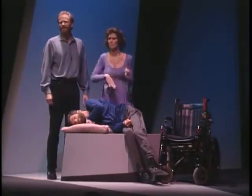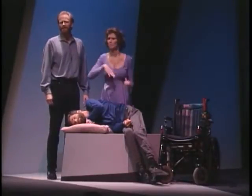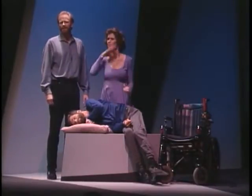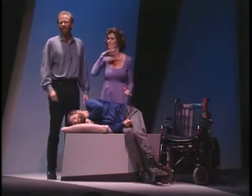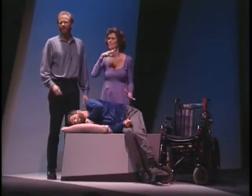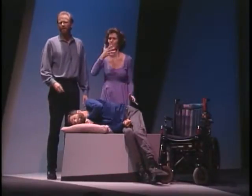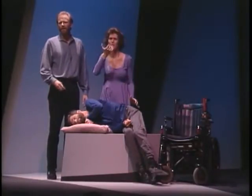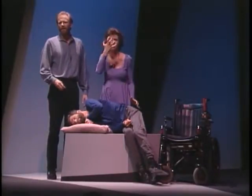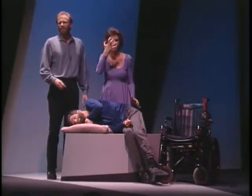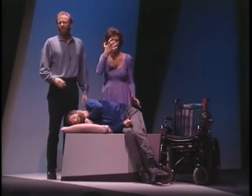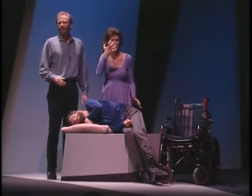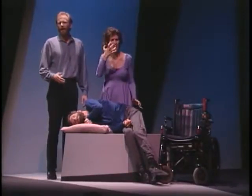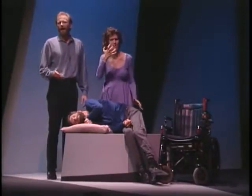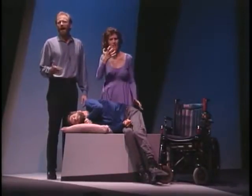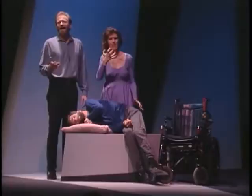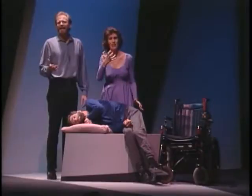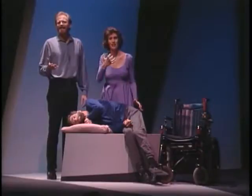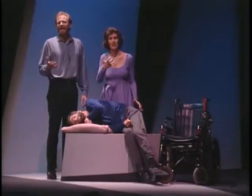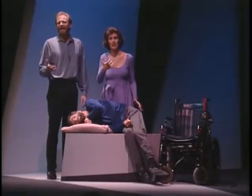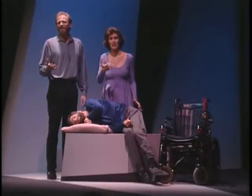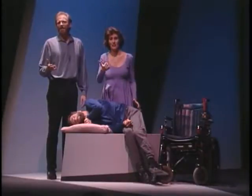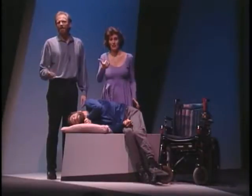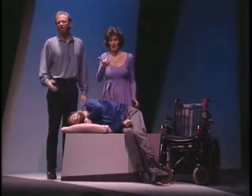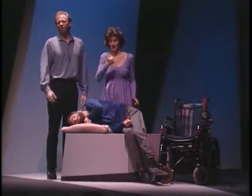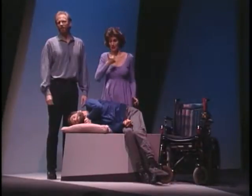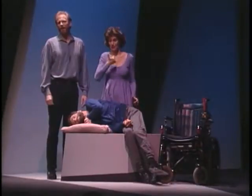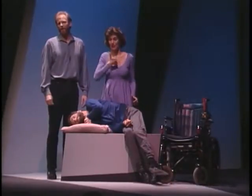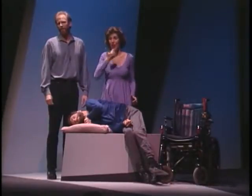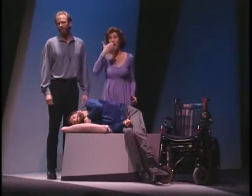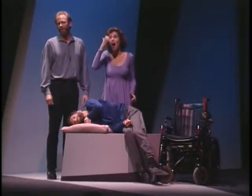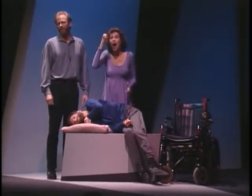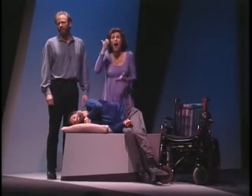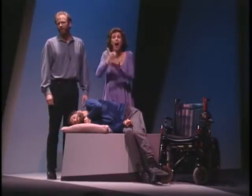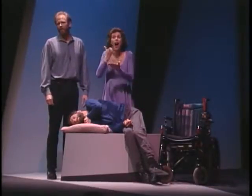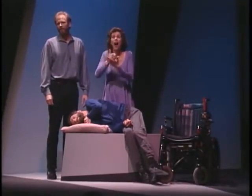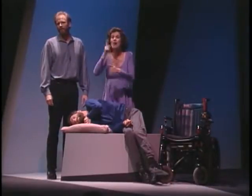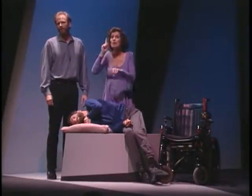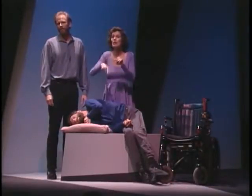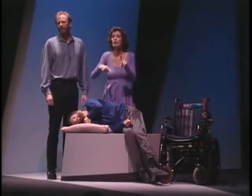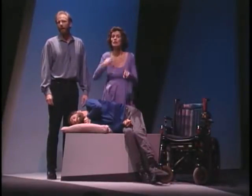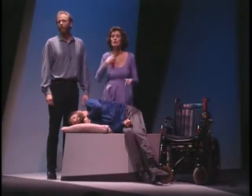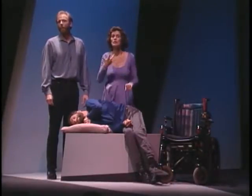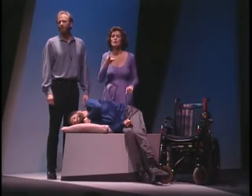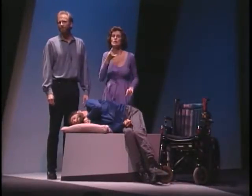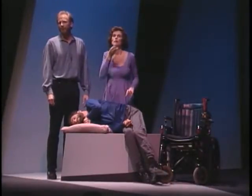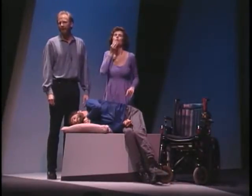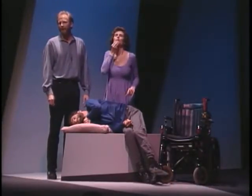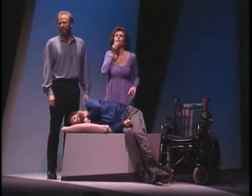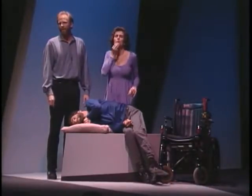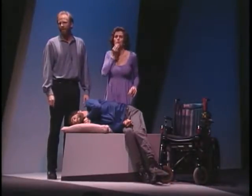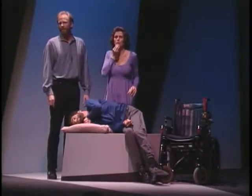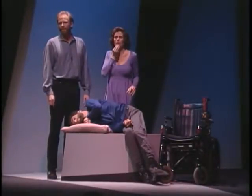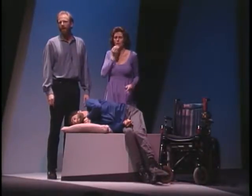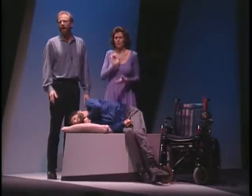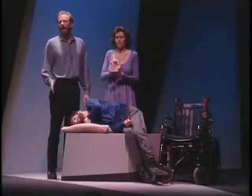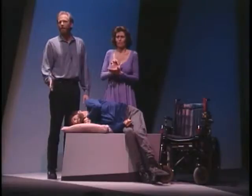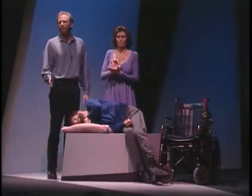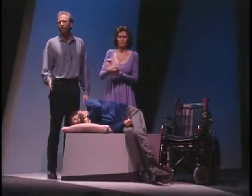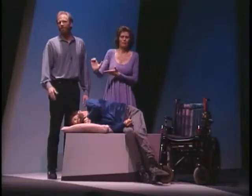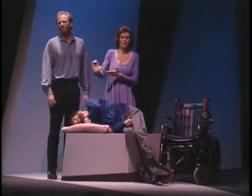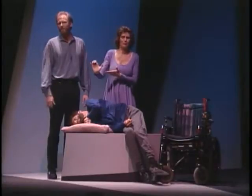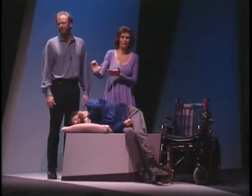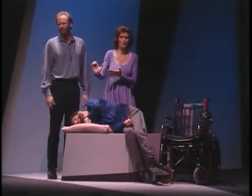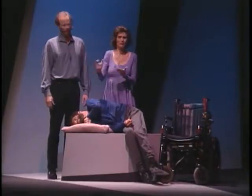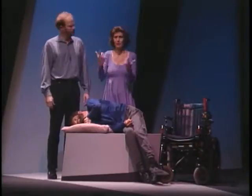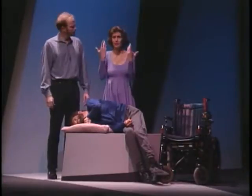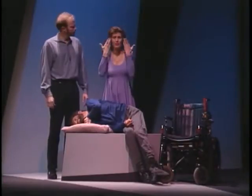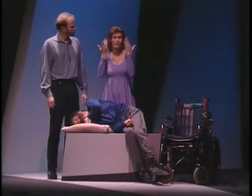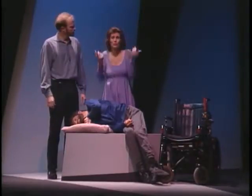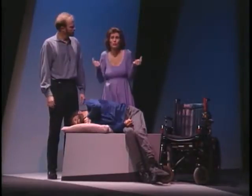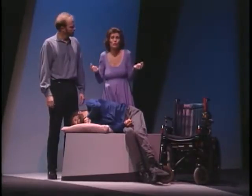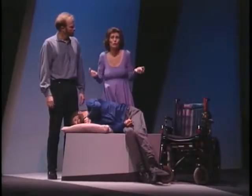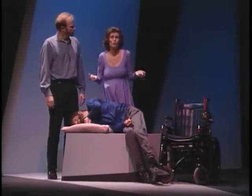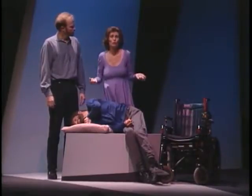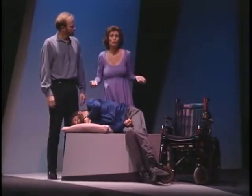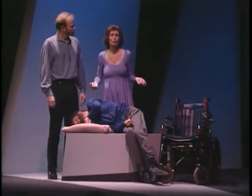I can't yell for help I want to be alone I don't know what to do